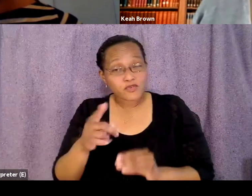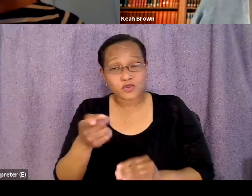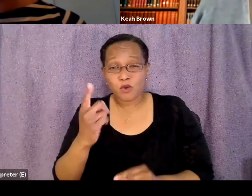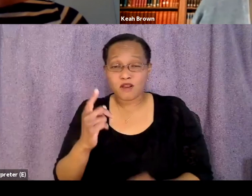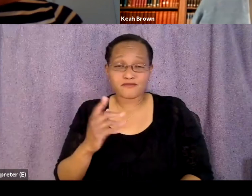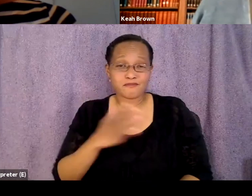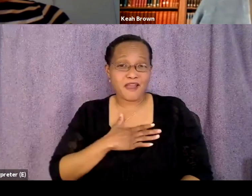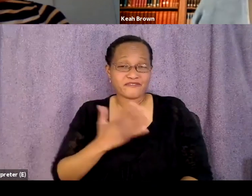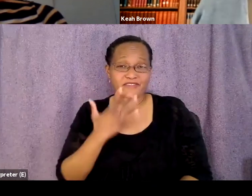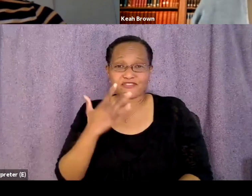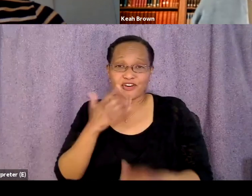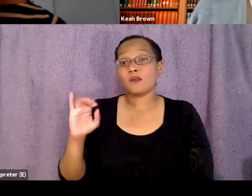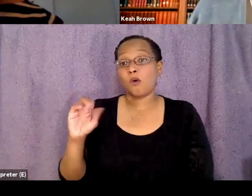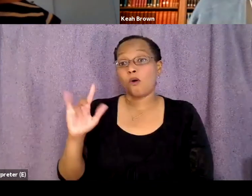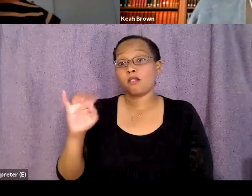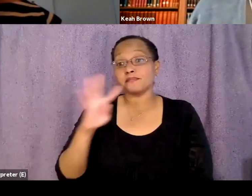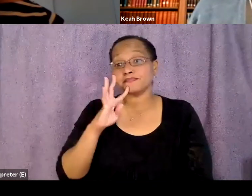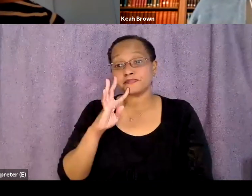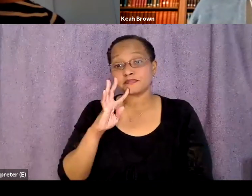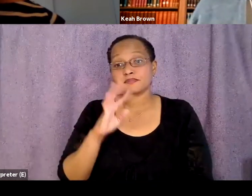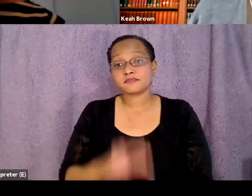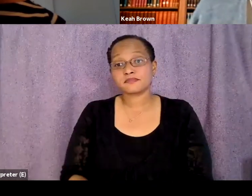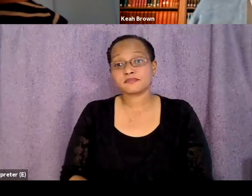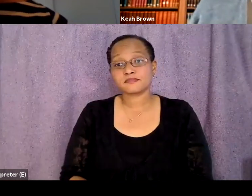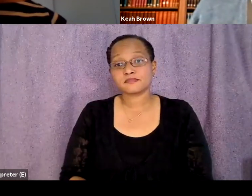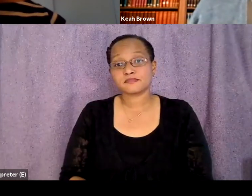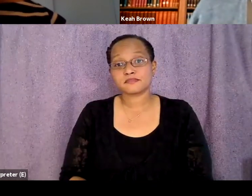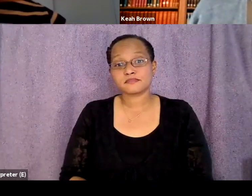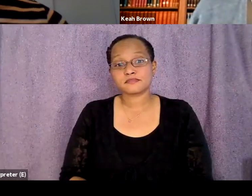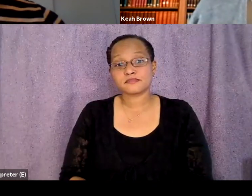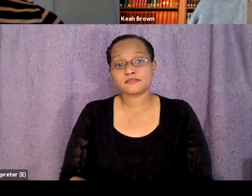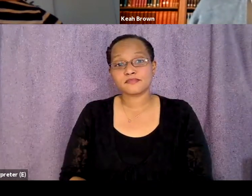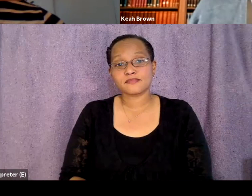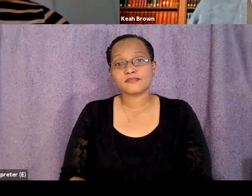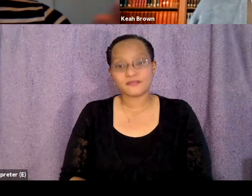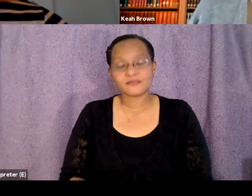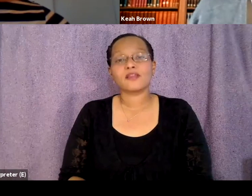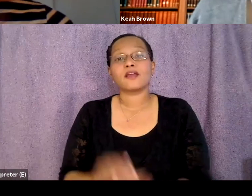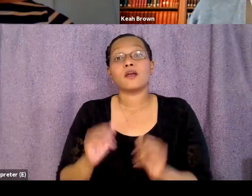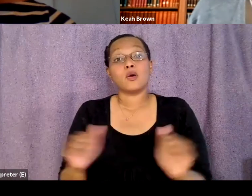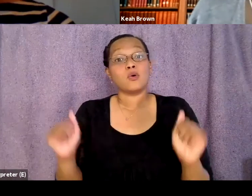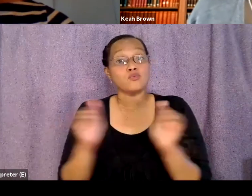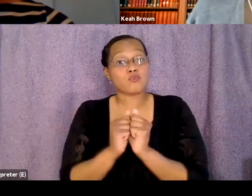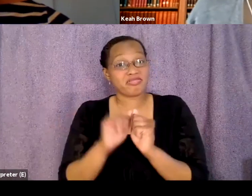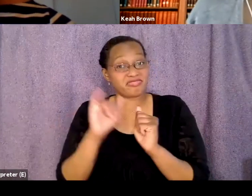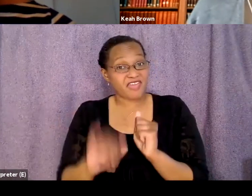right now so. Nicole Redding (she/her): All right, and with that. Nicole Redding (she/her): And with that I will bid everybody, good evening, and thank